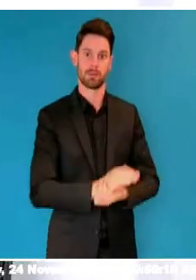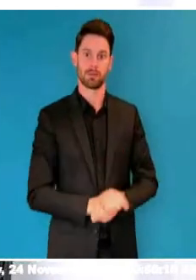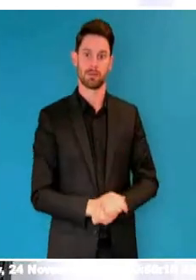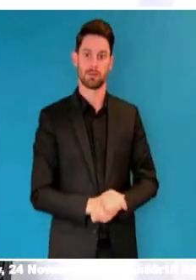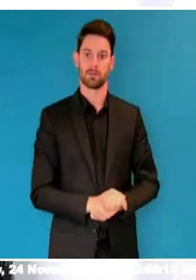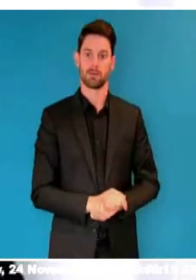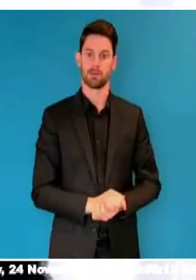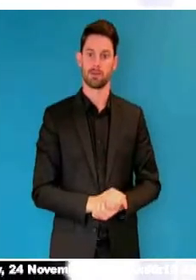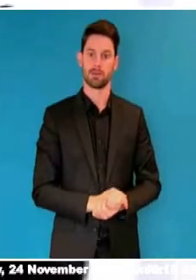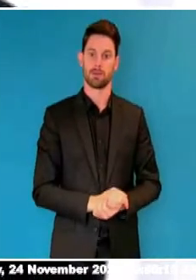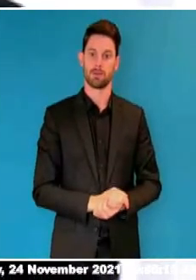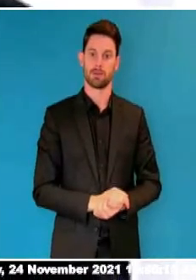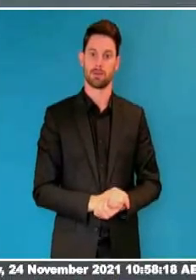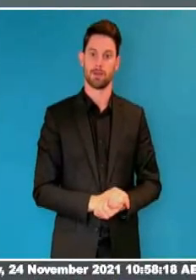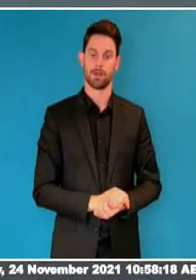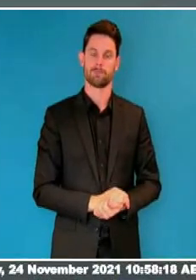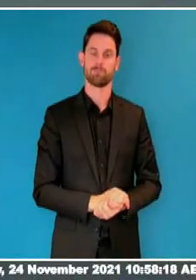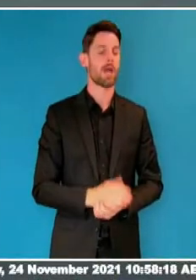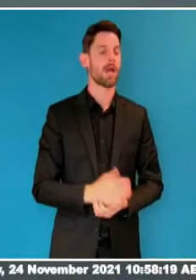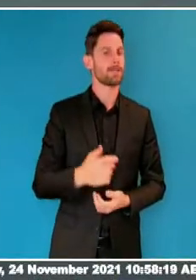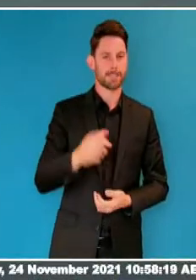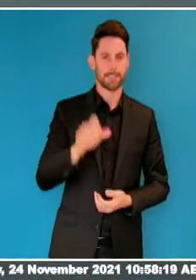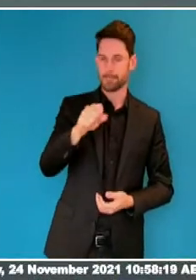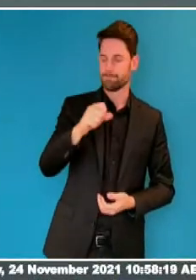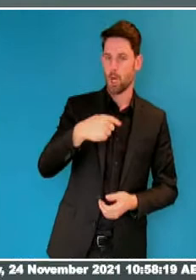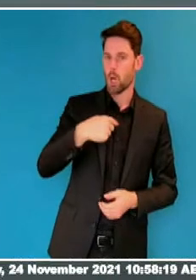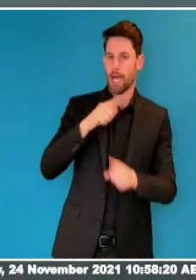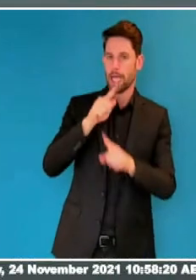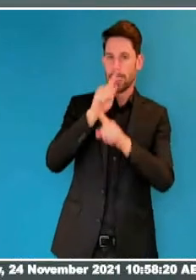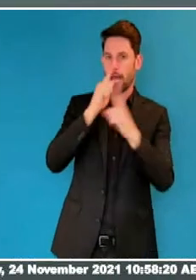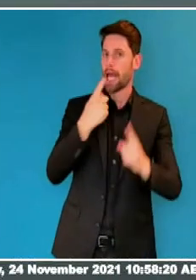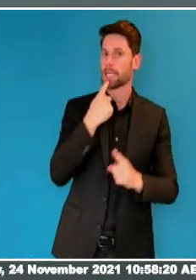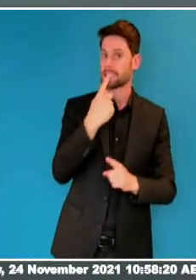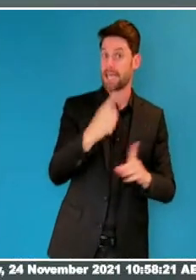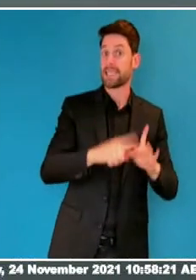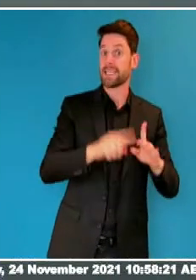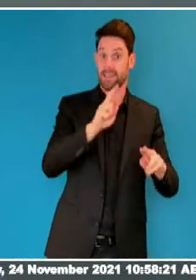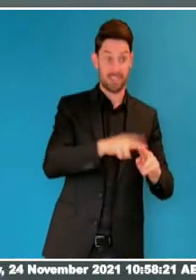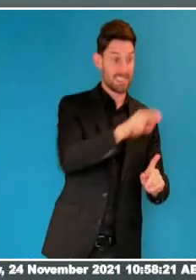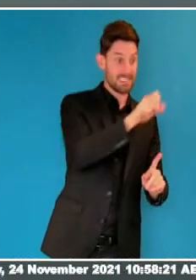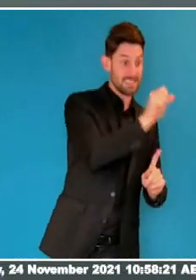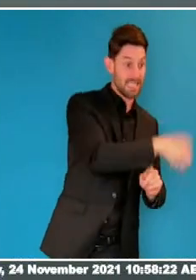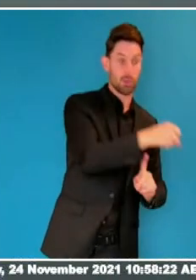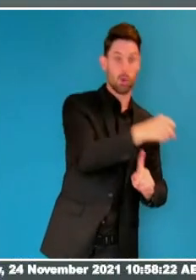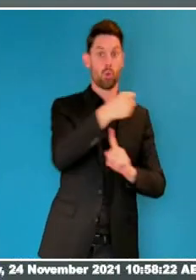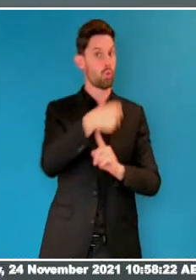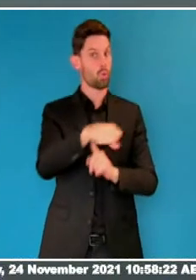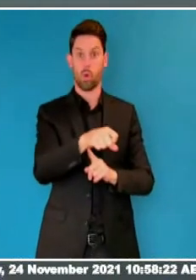No, I can't categorically say whether the adjustment was or wasn't provided in those examples.